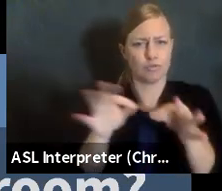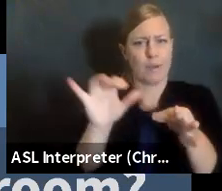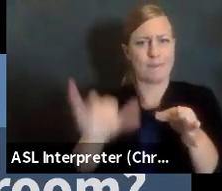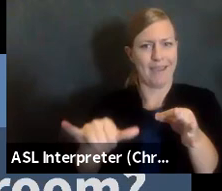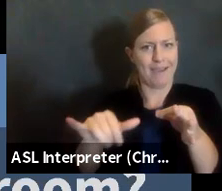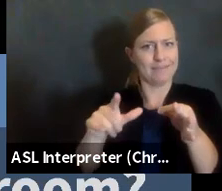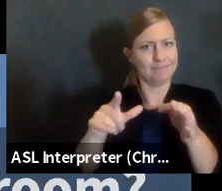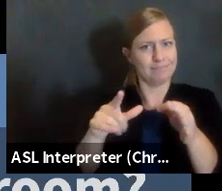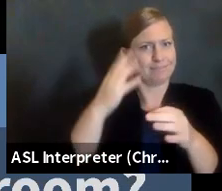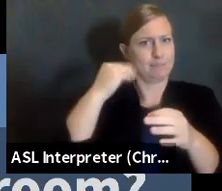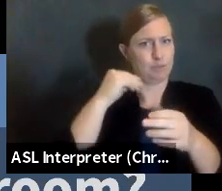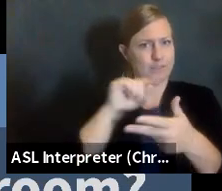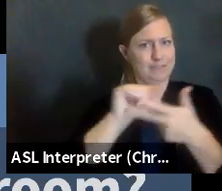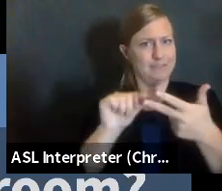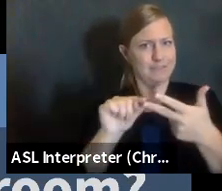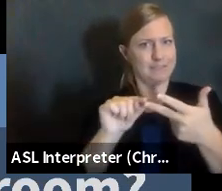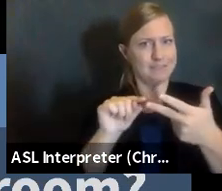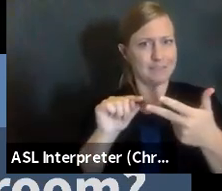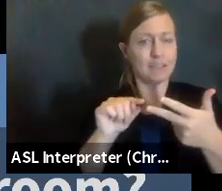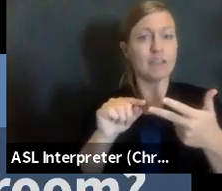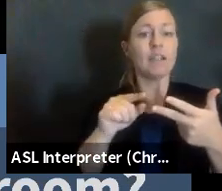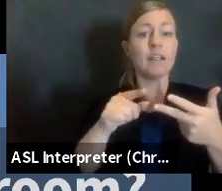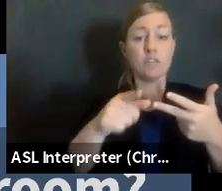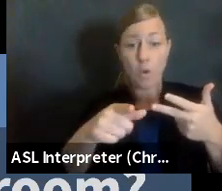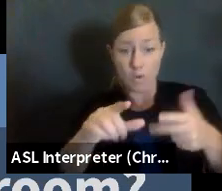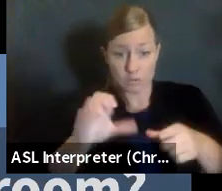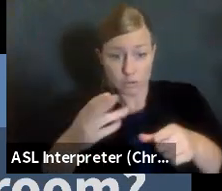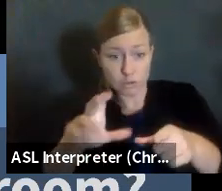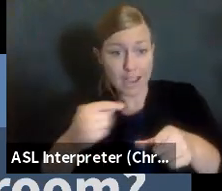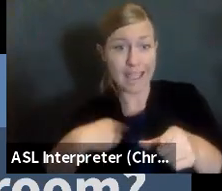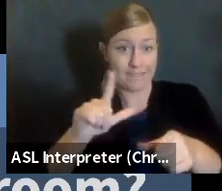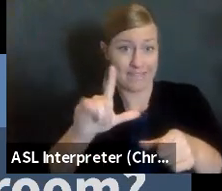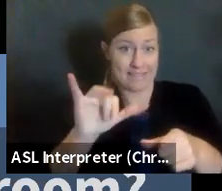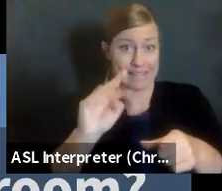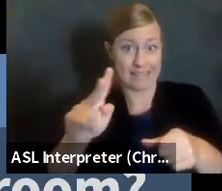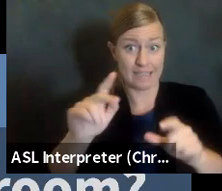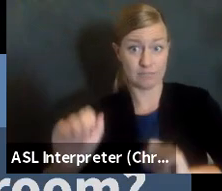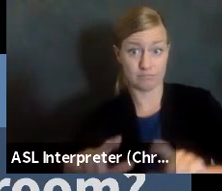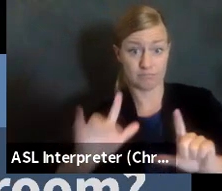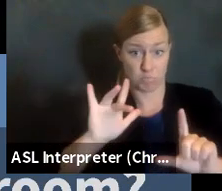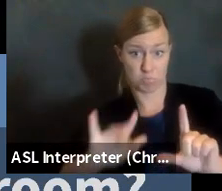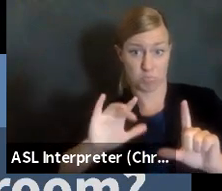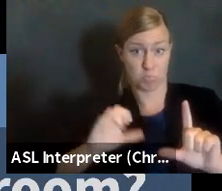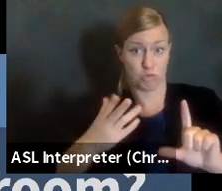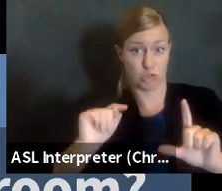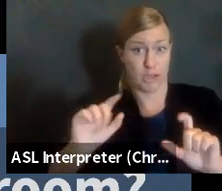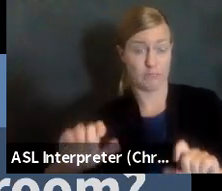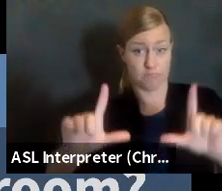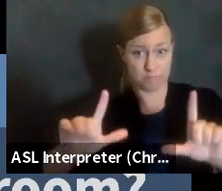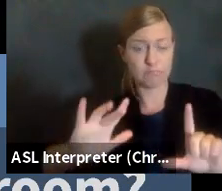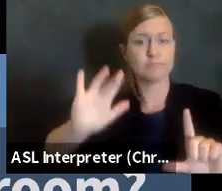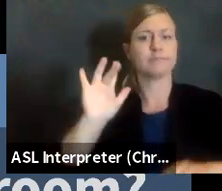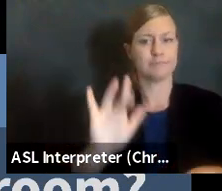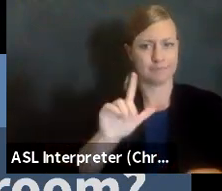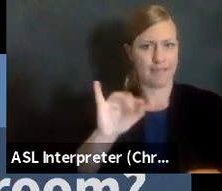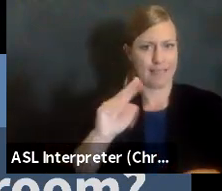ESD 113 - Andrew Hickman: And we're hoping that you can click the link and type in three words that describe your ideal remote learning classroom.